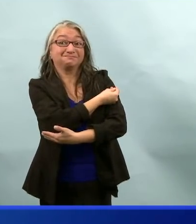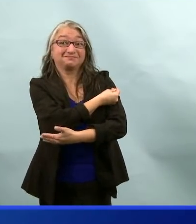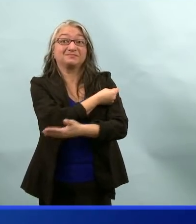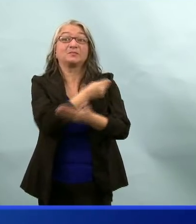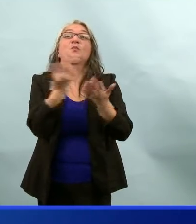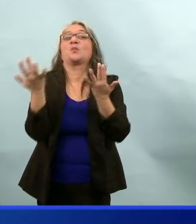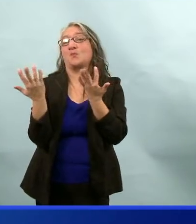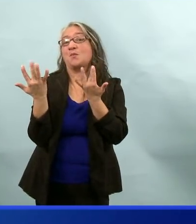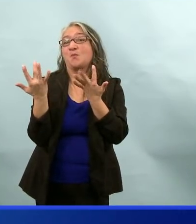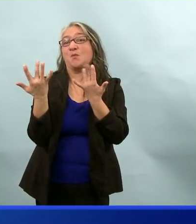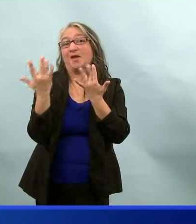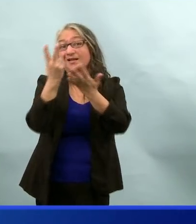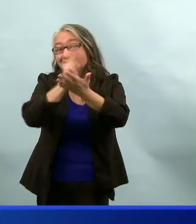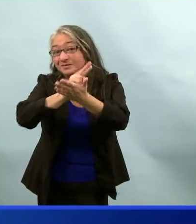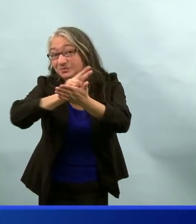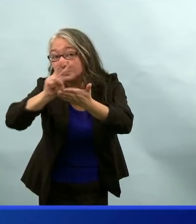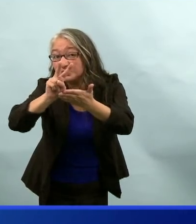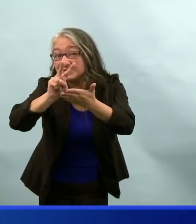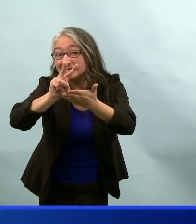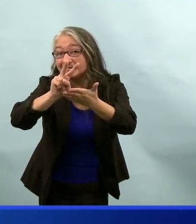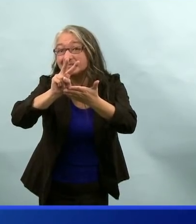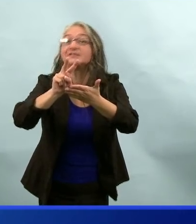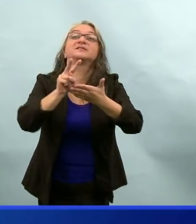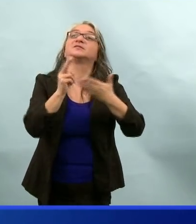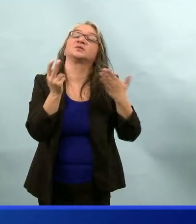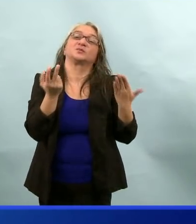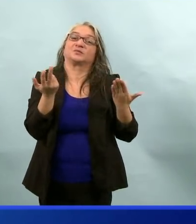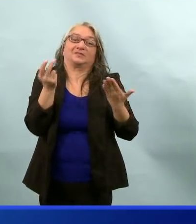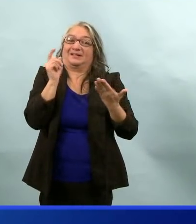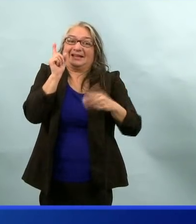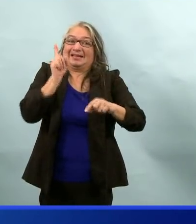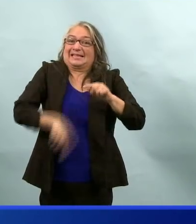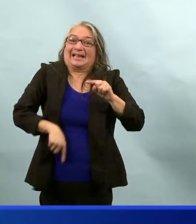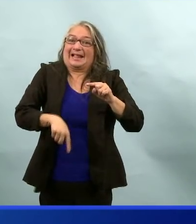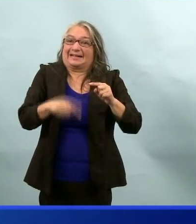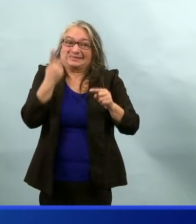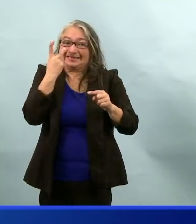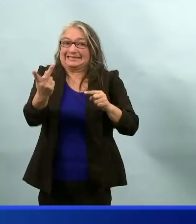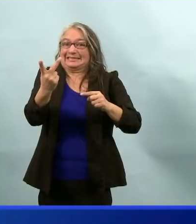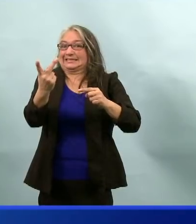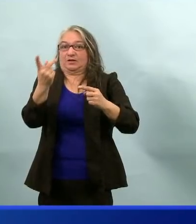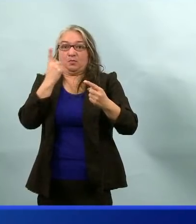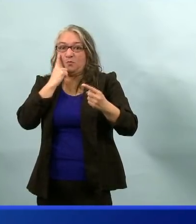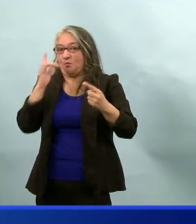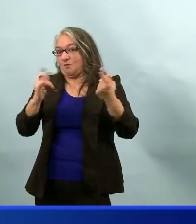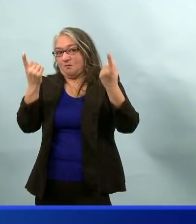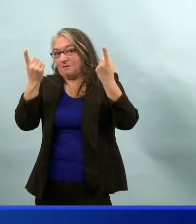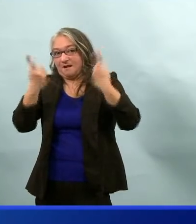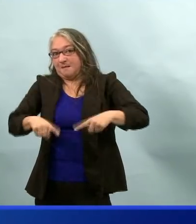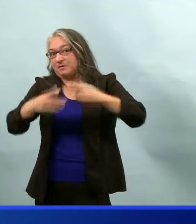so it really is too soon for us to see any impact from this vaccine in this age group but